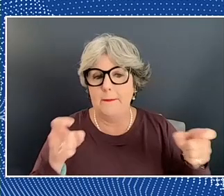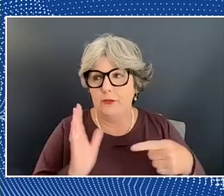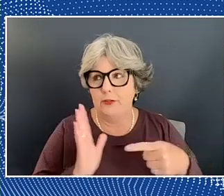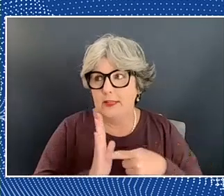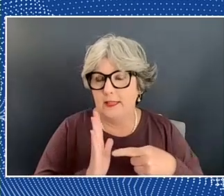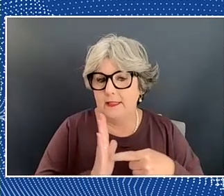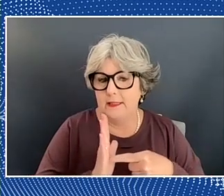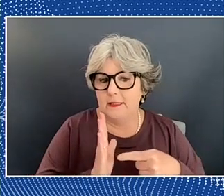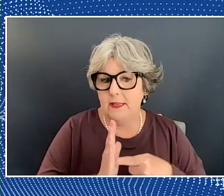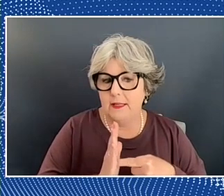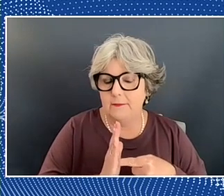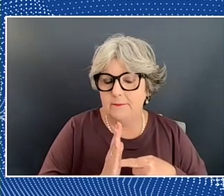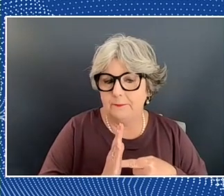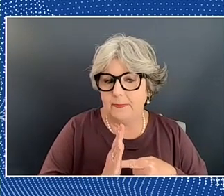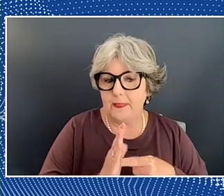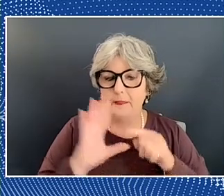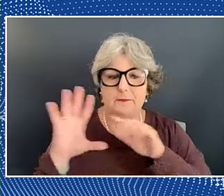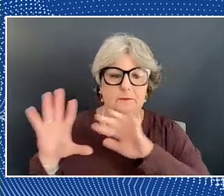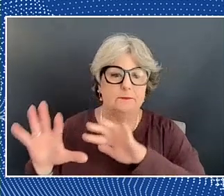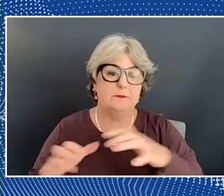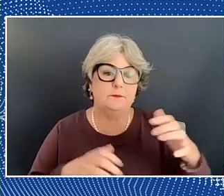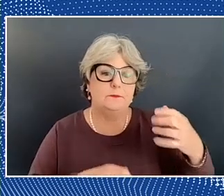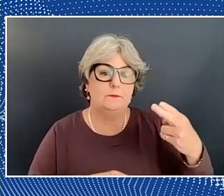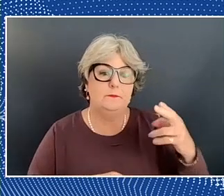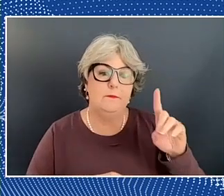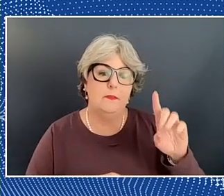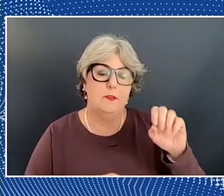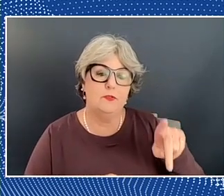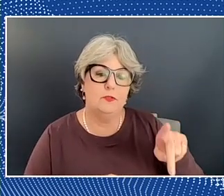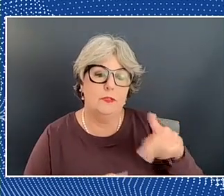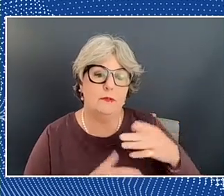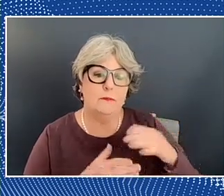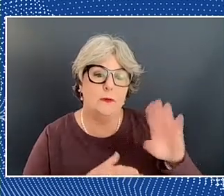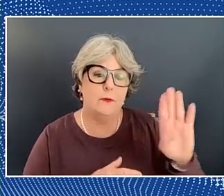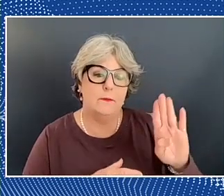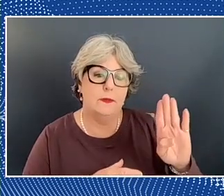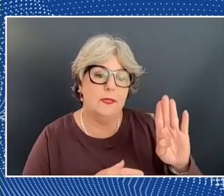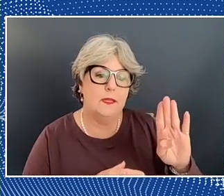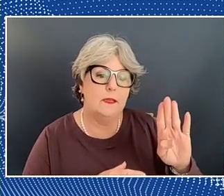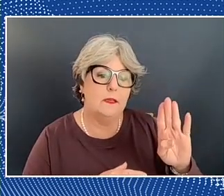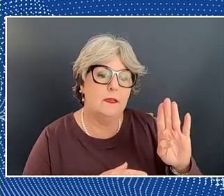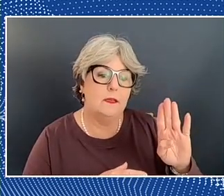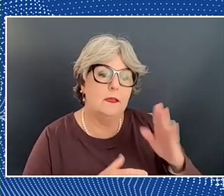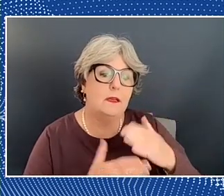The categories of hardship identified in part B capture many dimensions of the financial challenges facing Parent PLUS